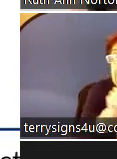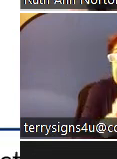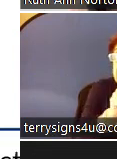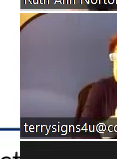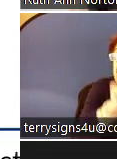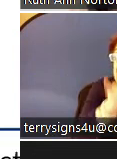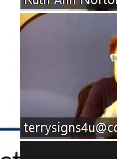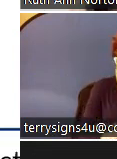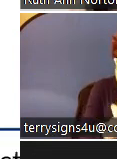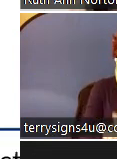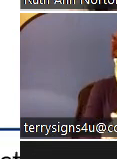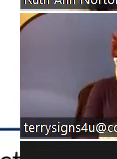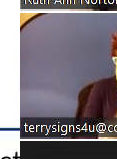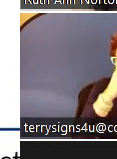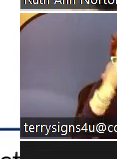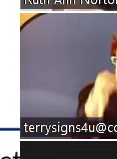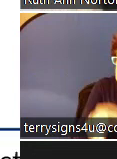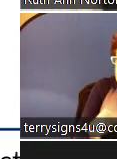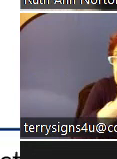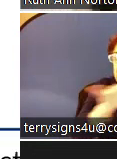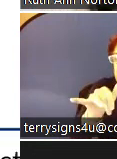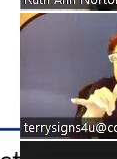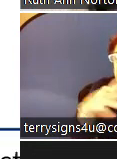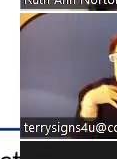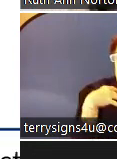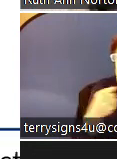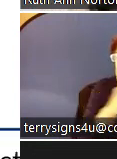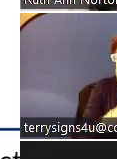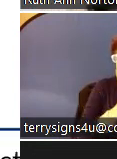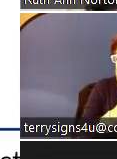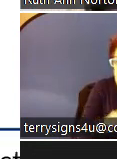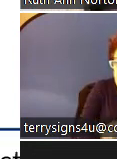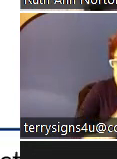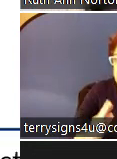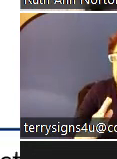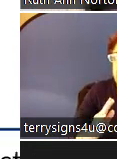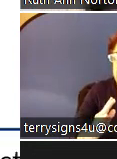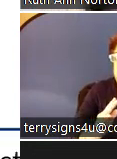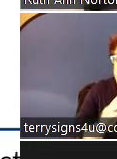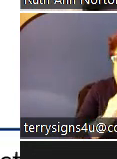for decisions by the healthcare plan as to the permanency of the program.